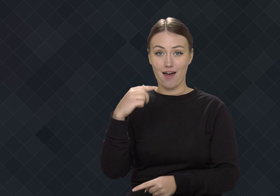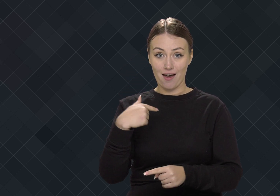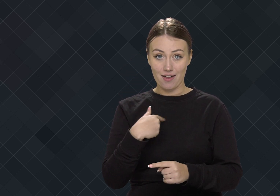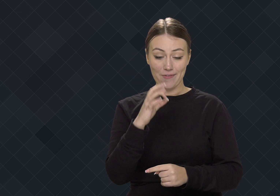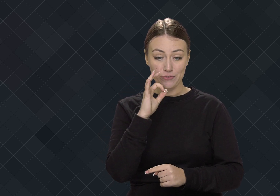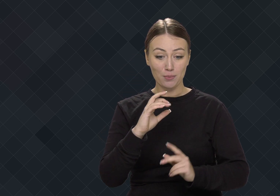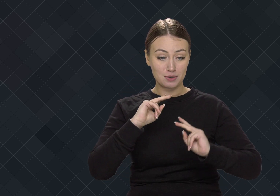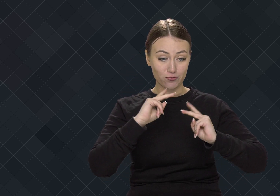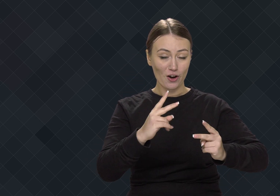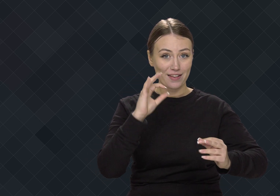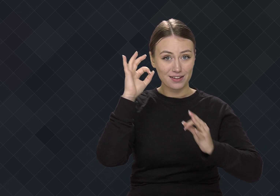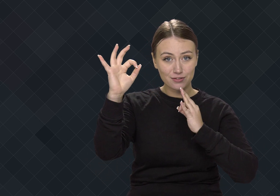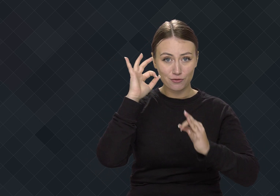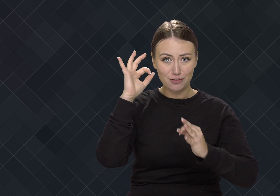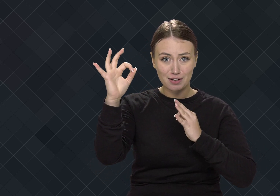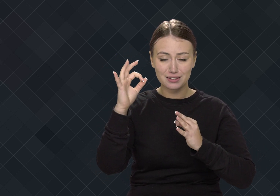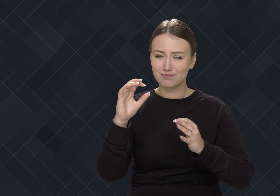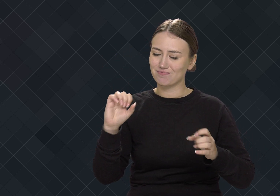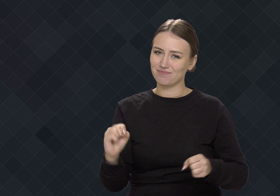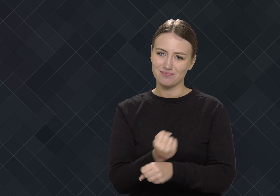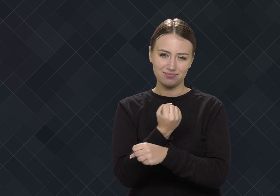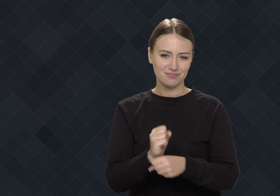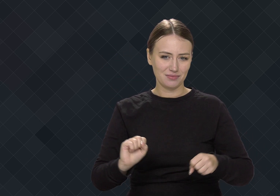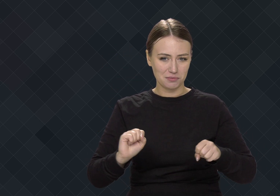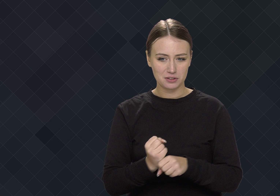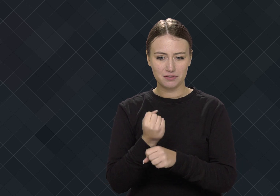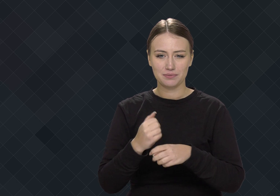they can't properly convey the information either.